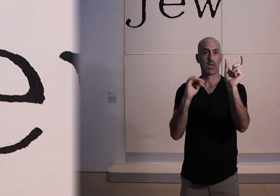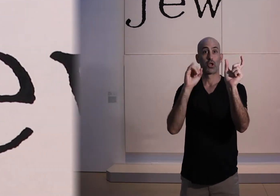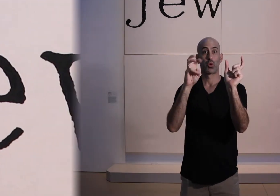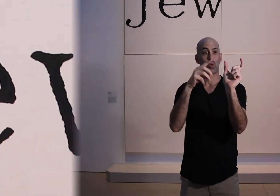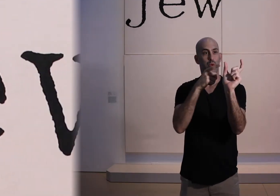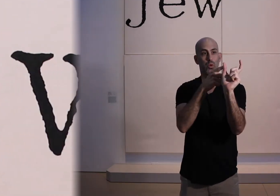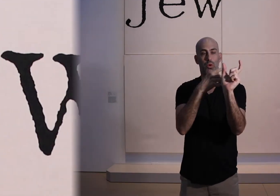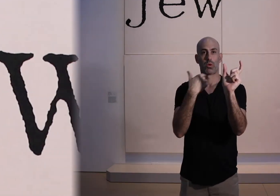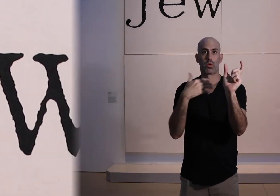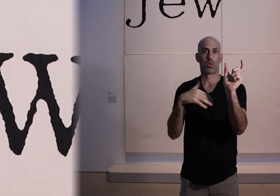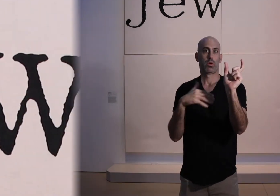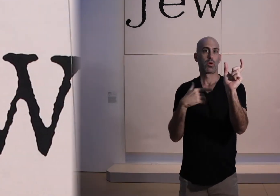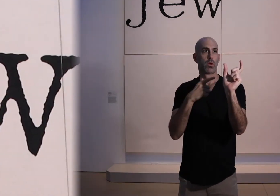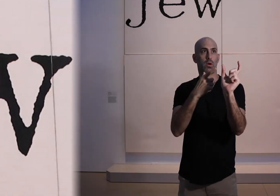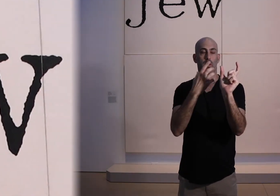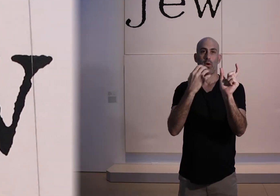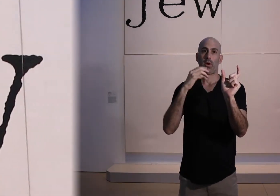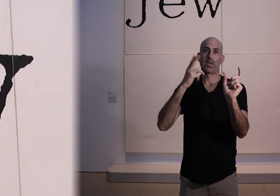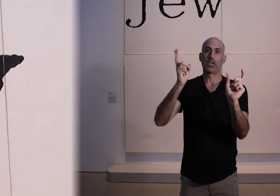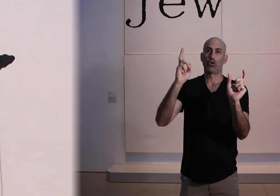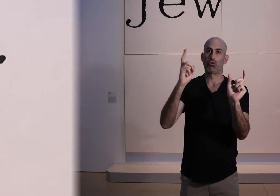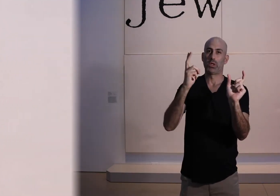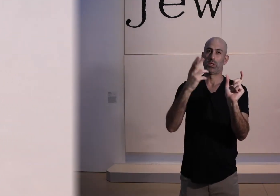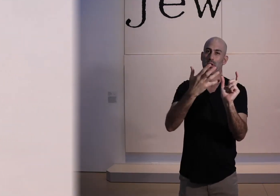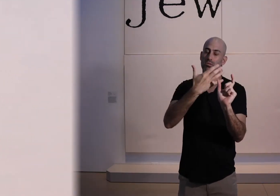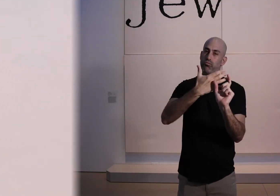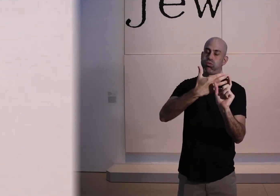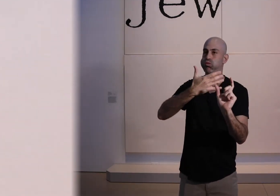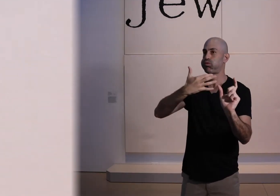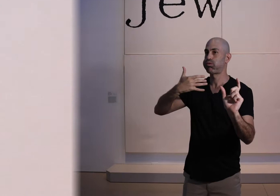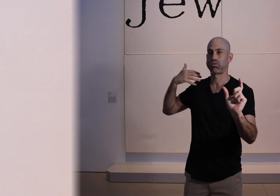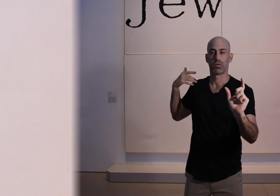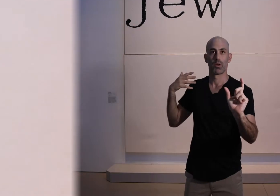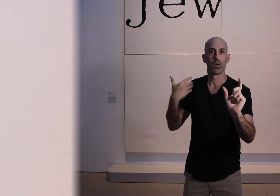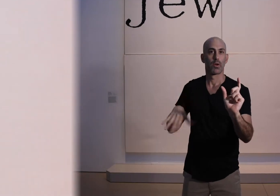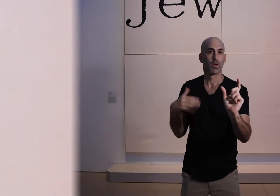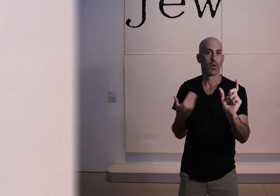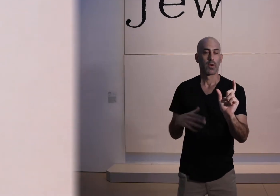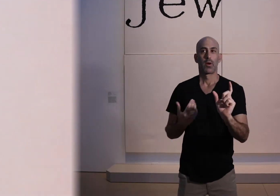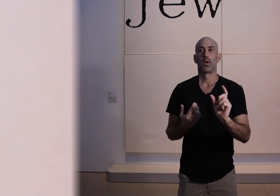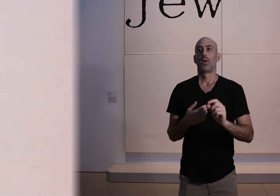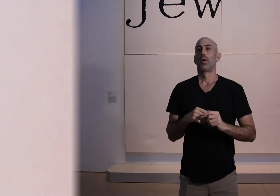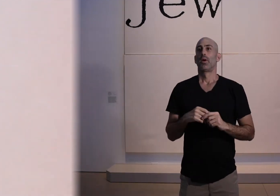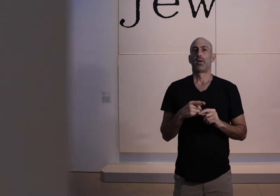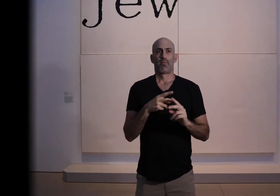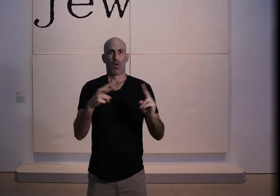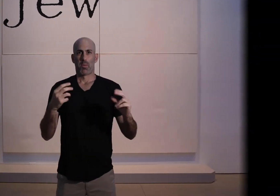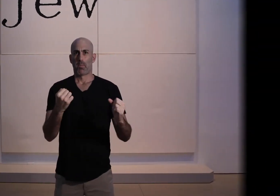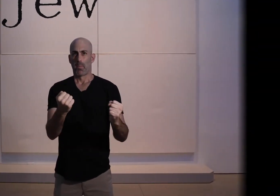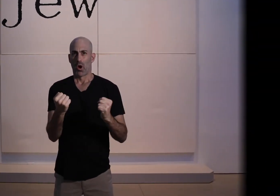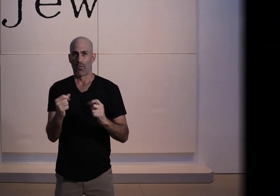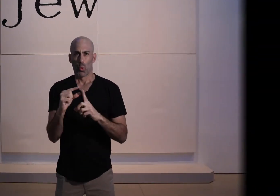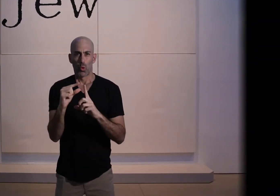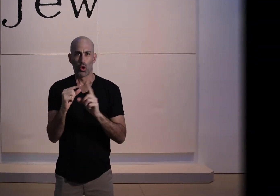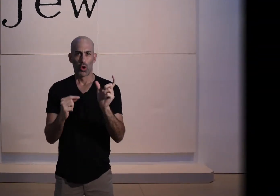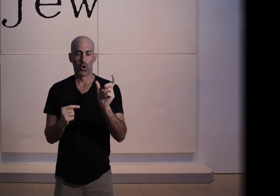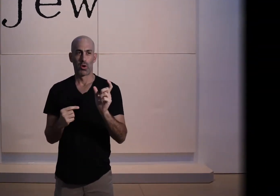that carries with it a vast historical context. It’s a powerful word,